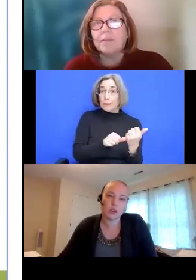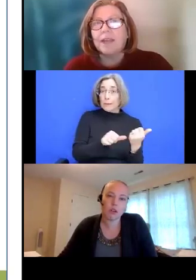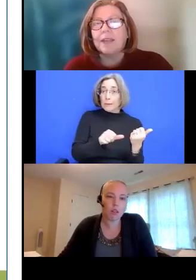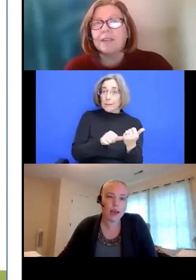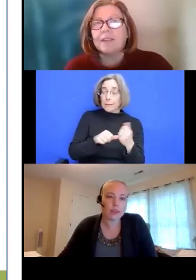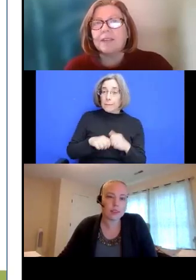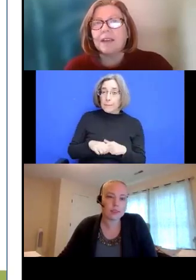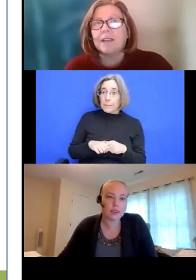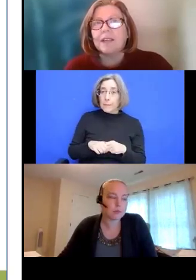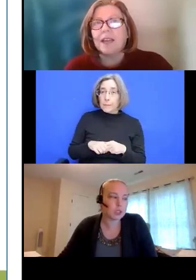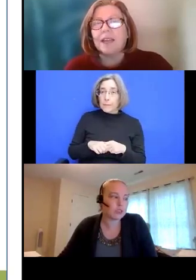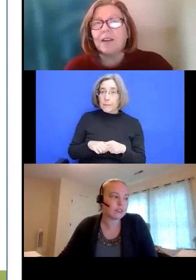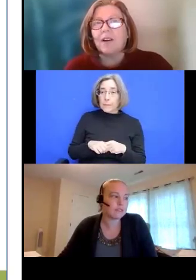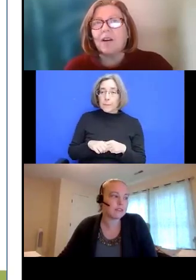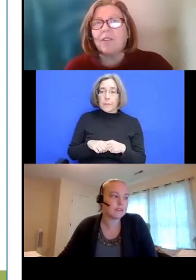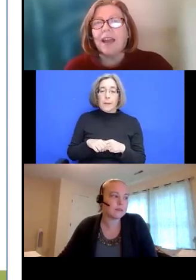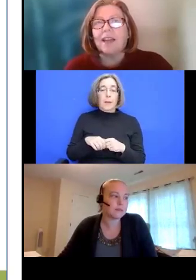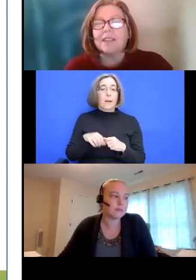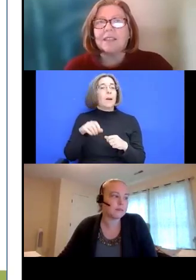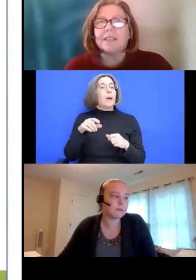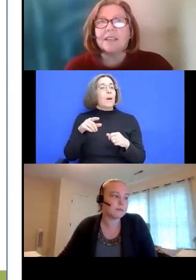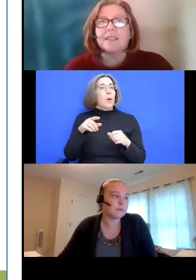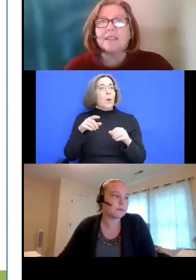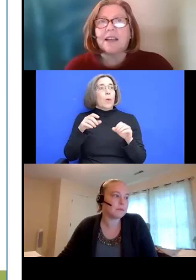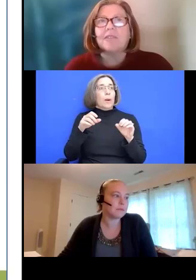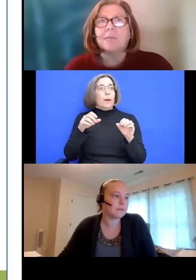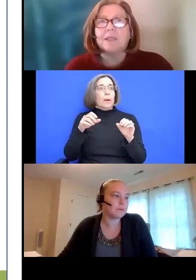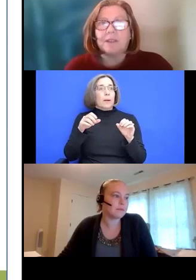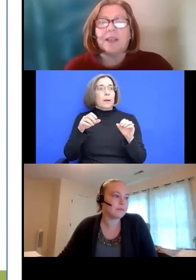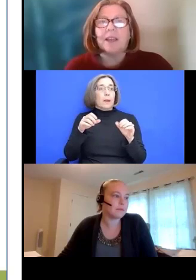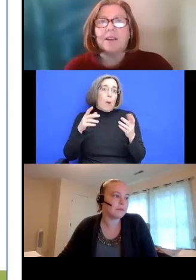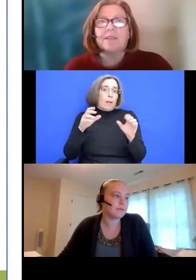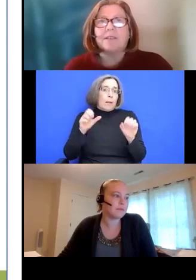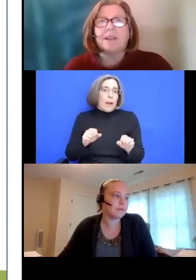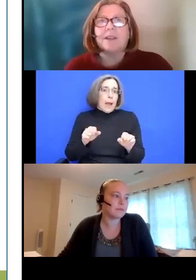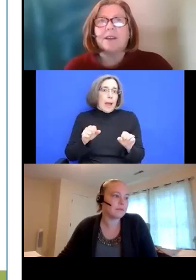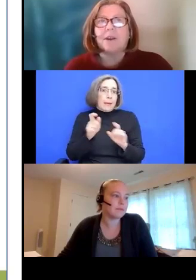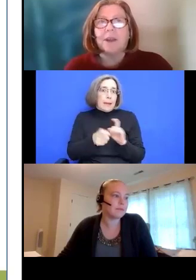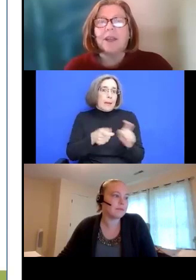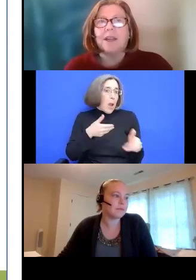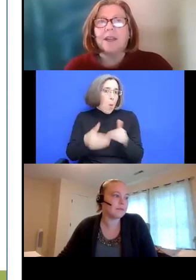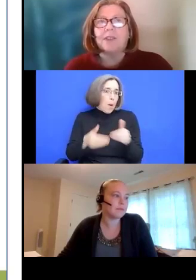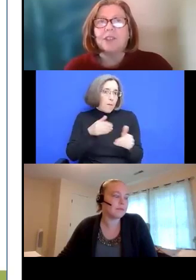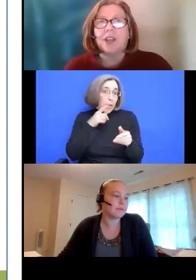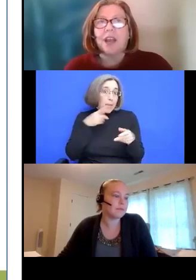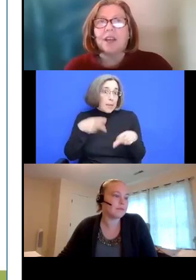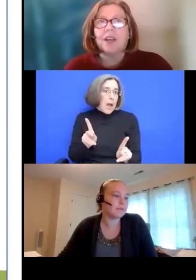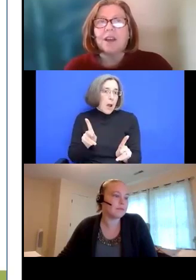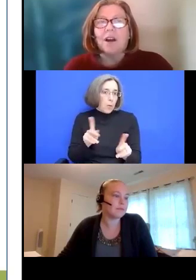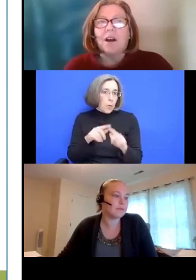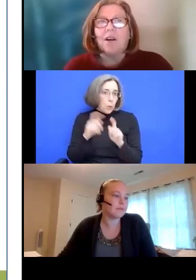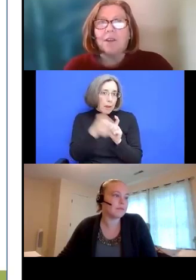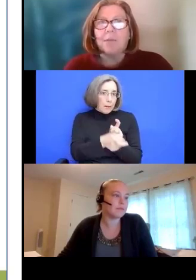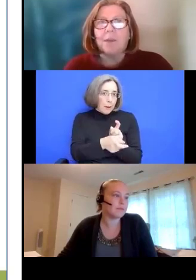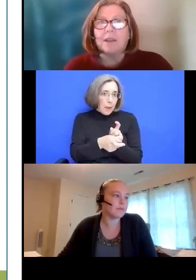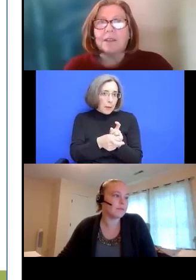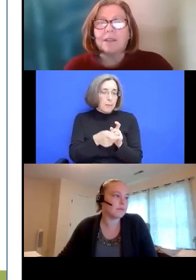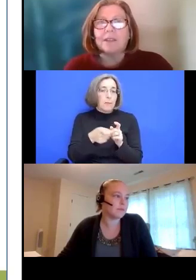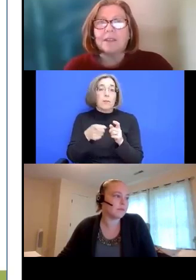Scarlett Gibb: They can delegate all the access that is allowed to be delegated. So they can go in and check all their boxes